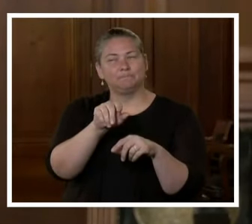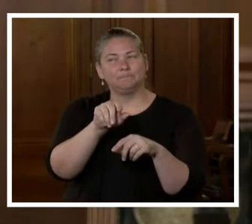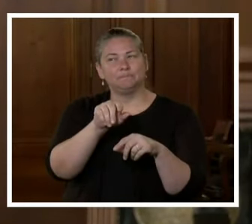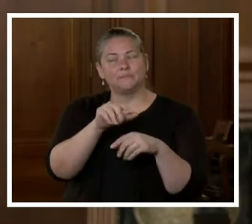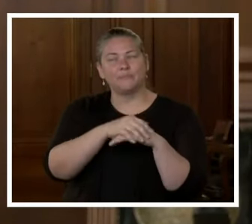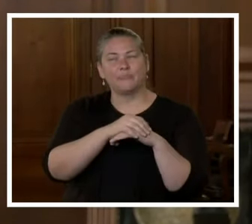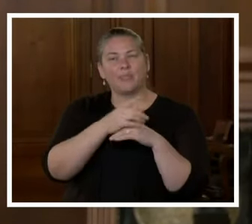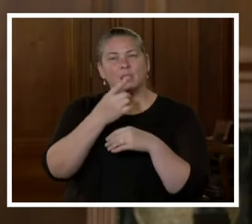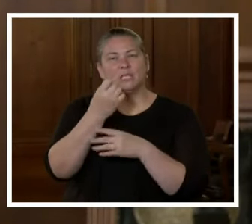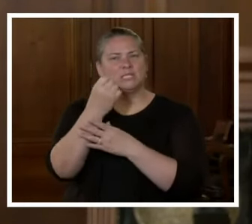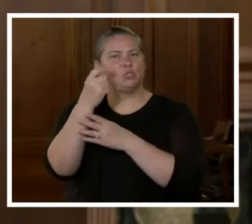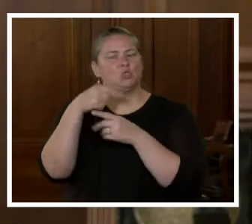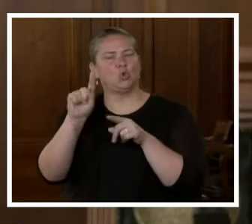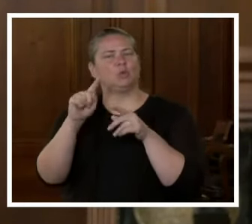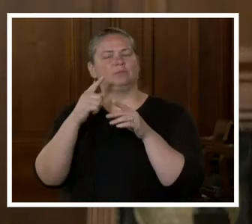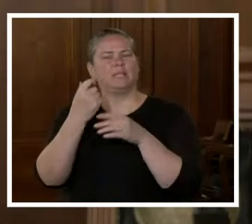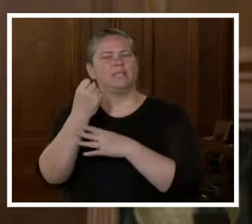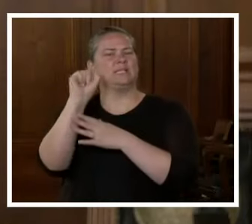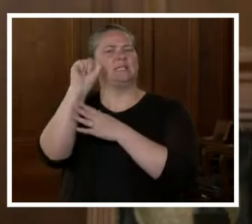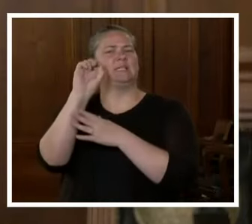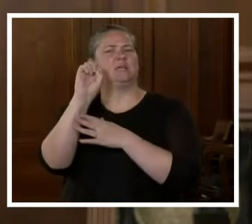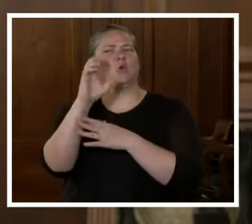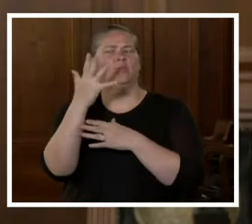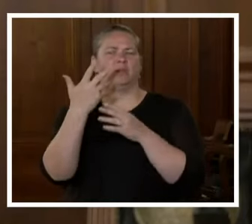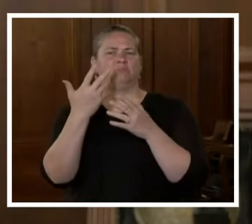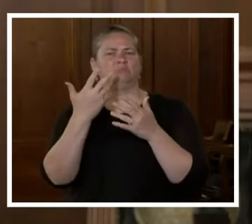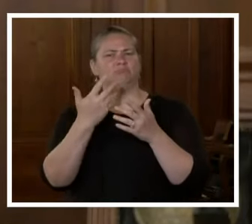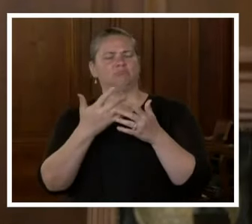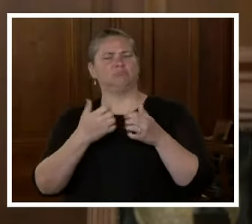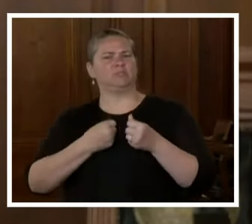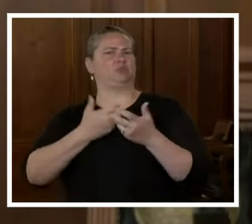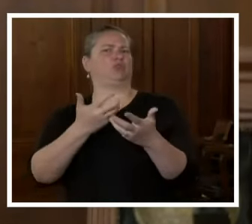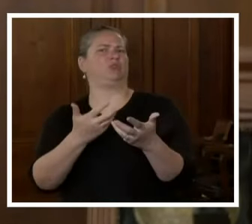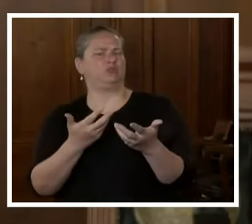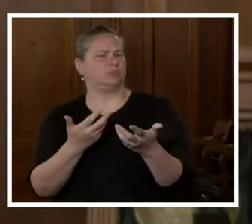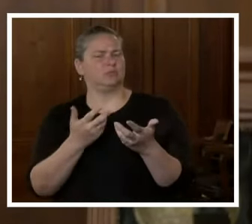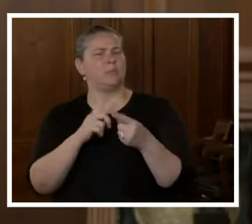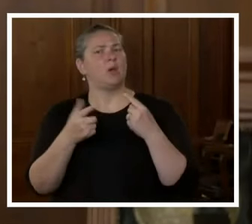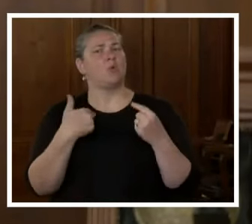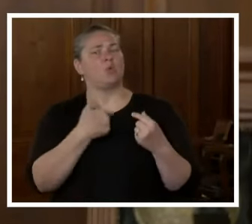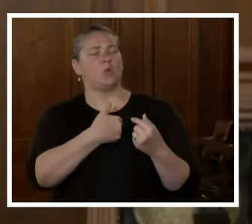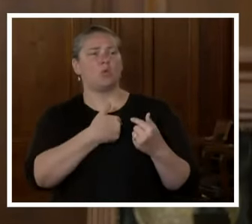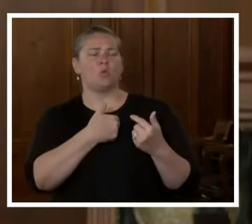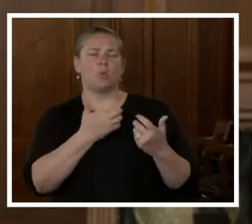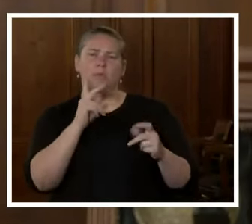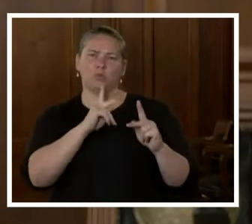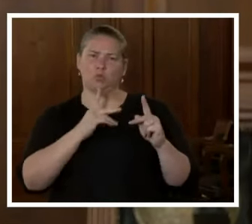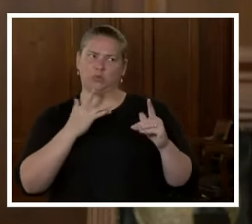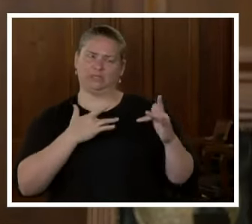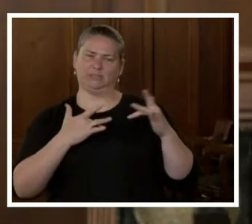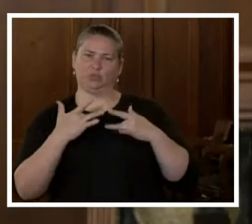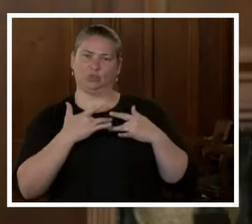OUTDOORS AND OF WEATHER. ARE YARD SALES ALLOWED YET?